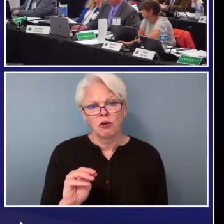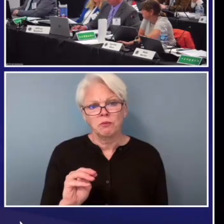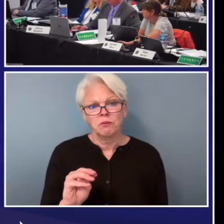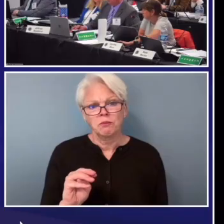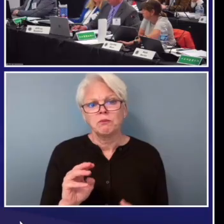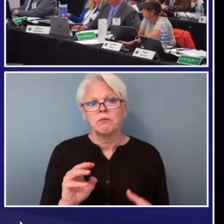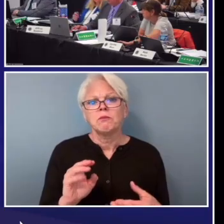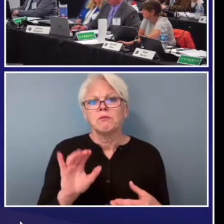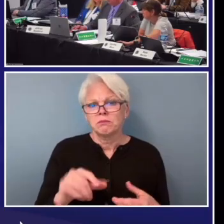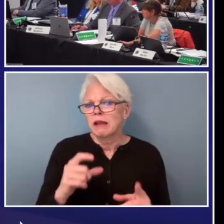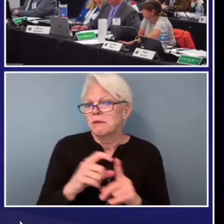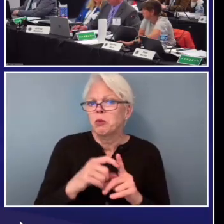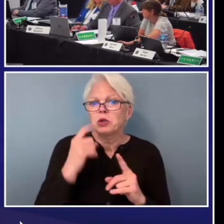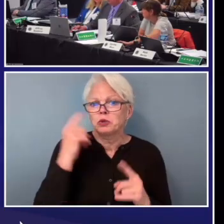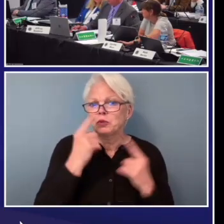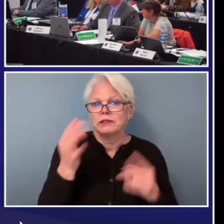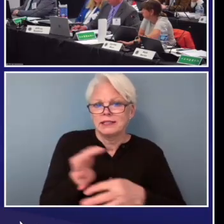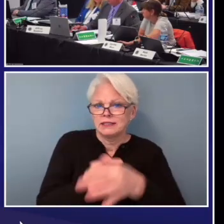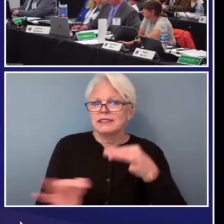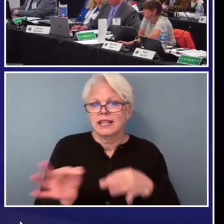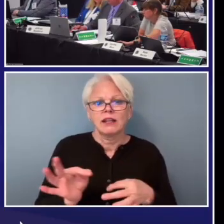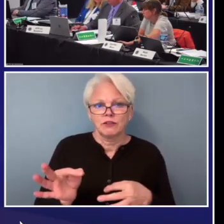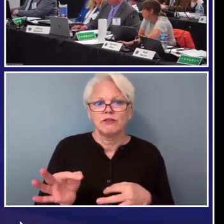be something to consider in place of or that's just a thought.